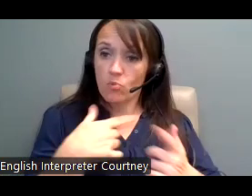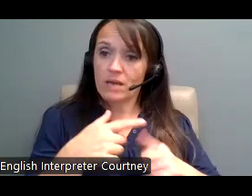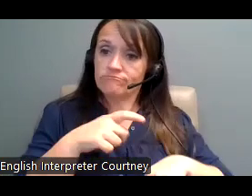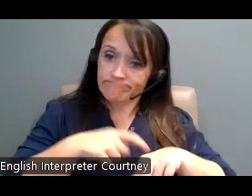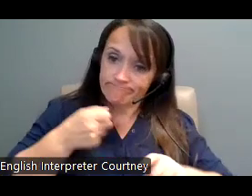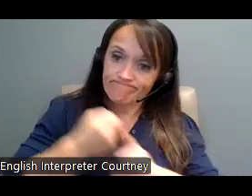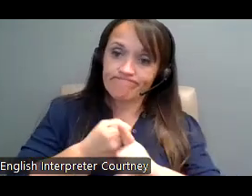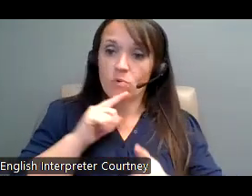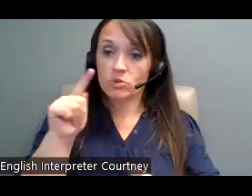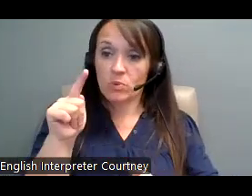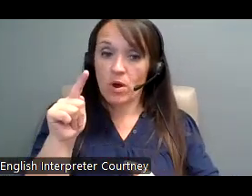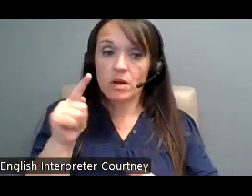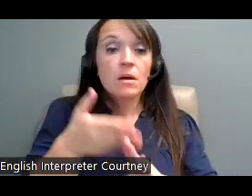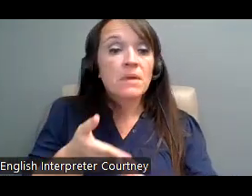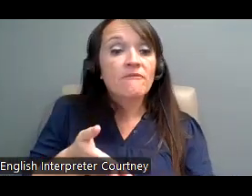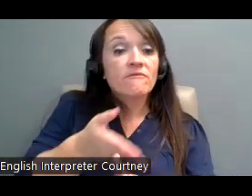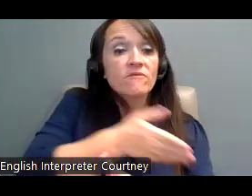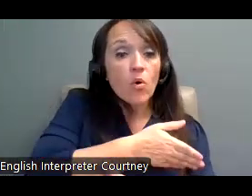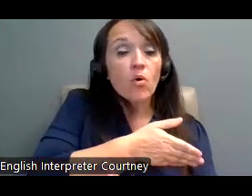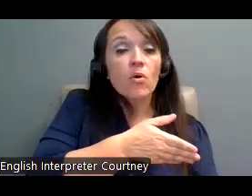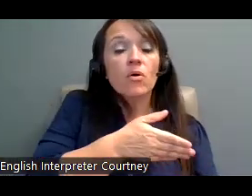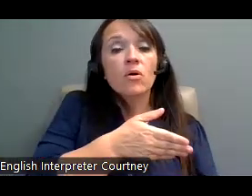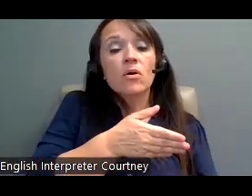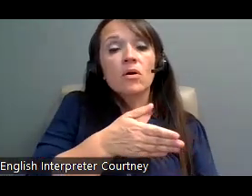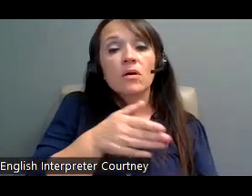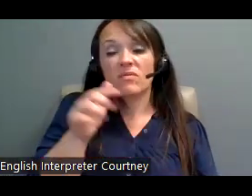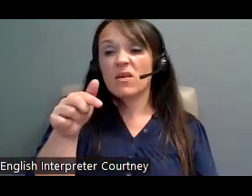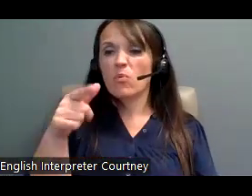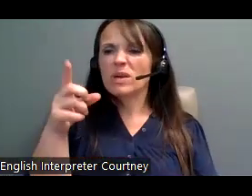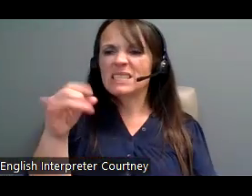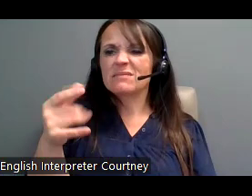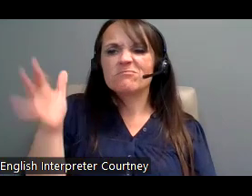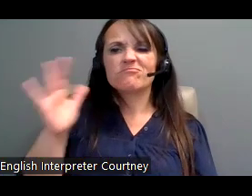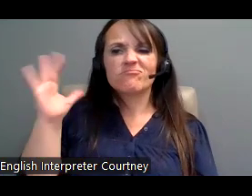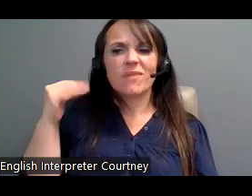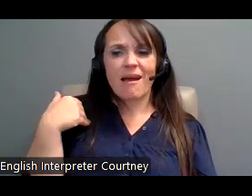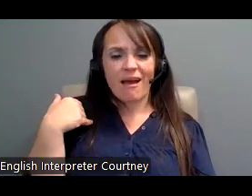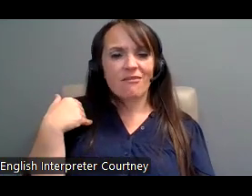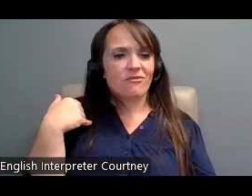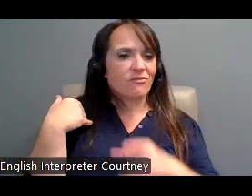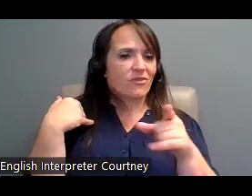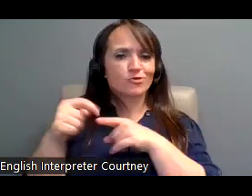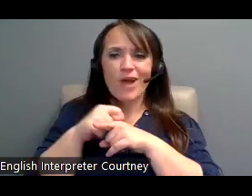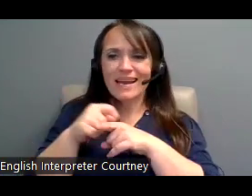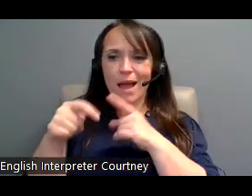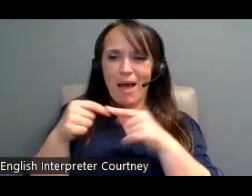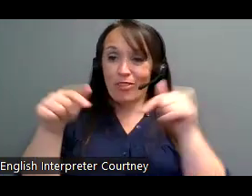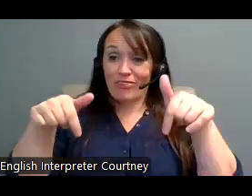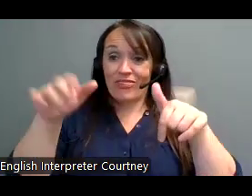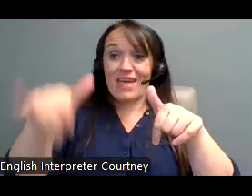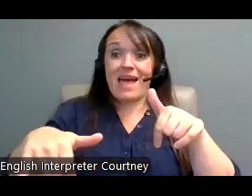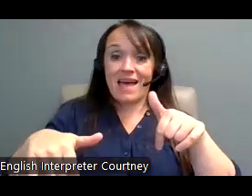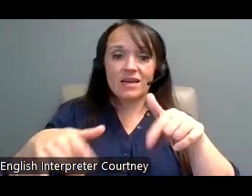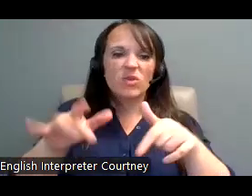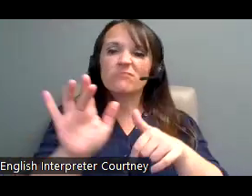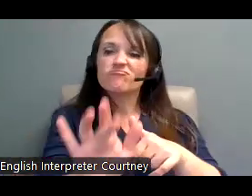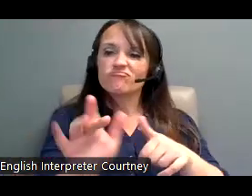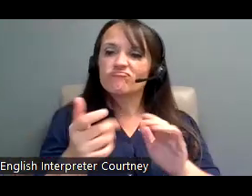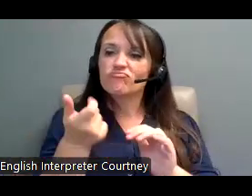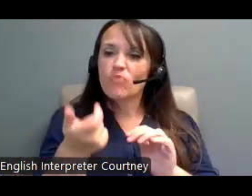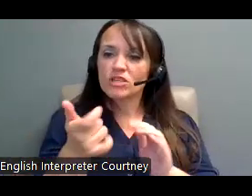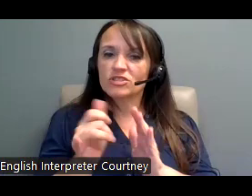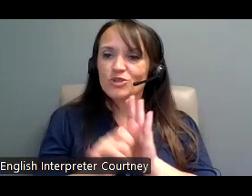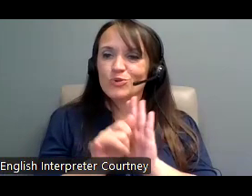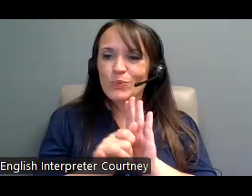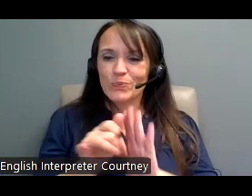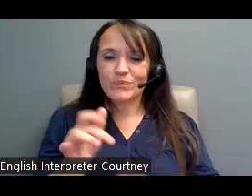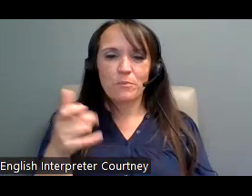have a prior training on Medicaid in this one and the link here is on the slide. Next slide.